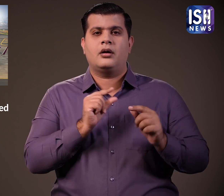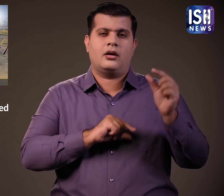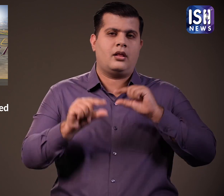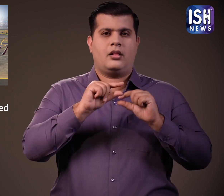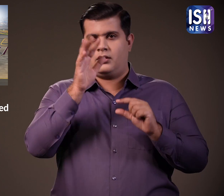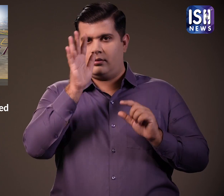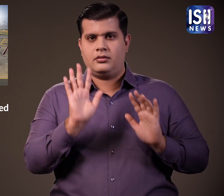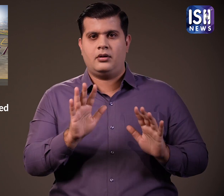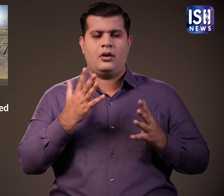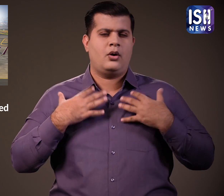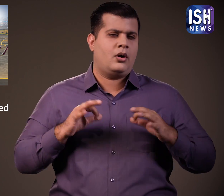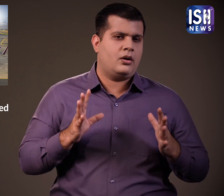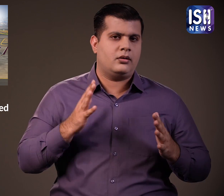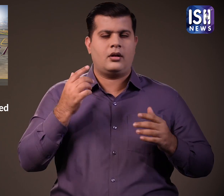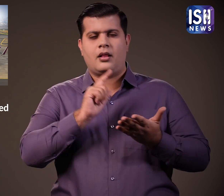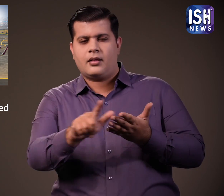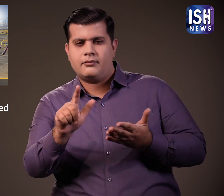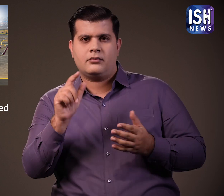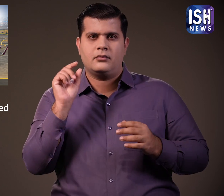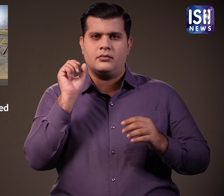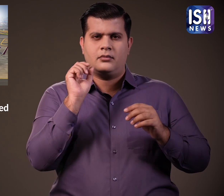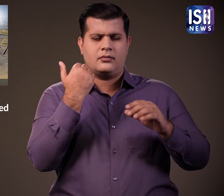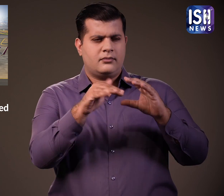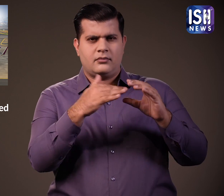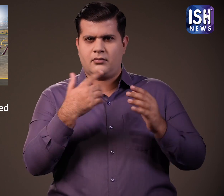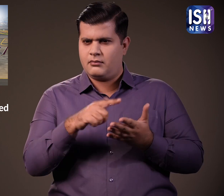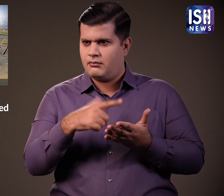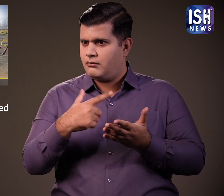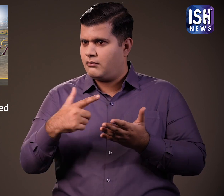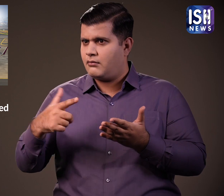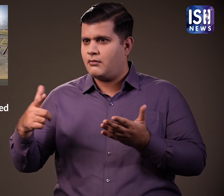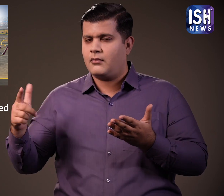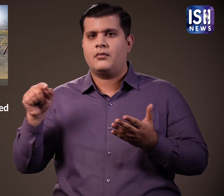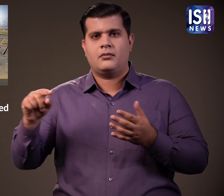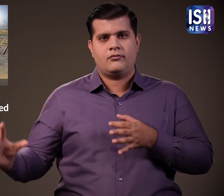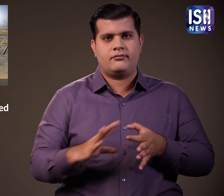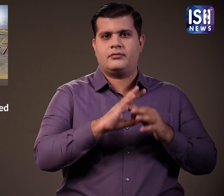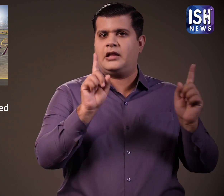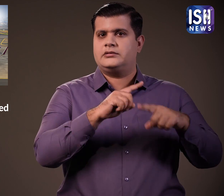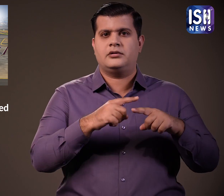a lot of pilots called in sick and took leave. This led to flight cancellations.